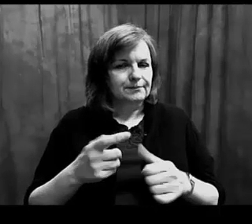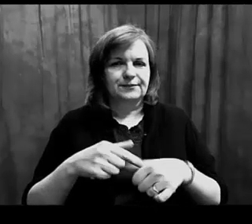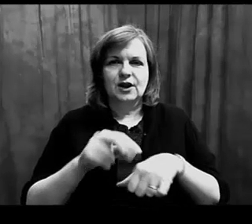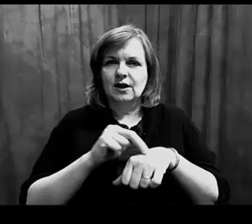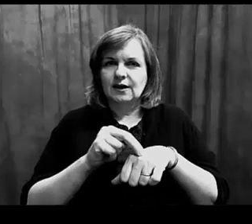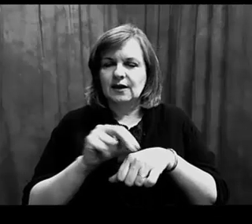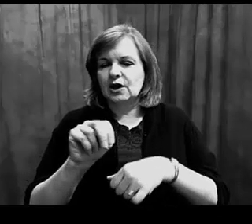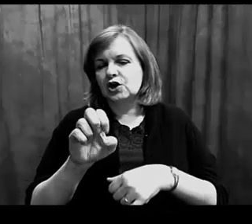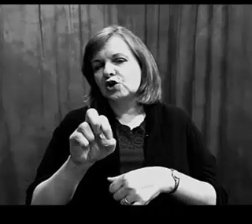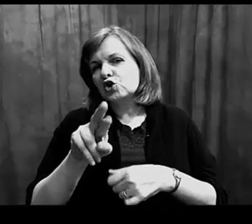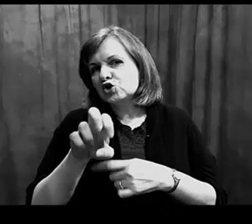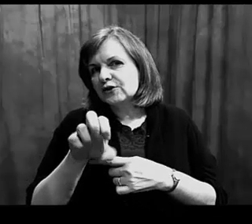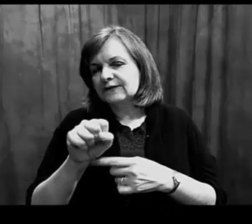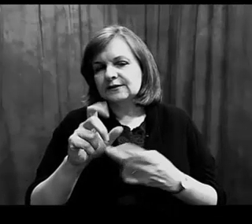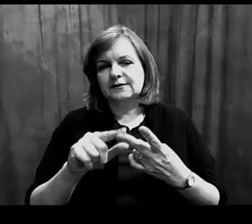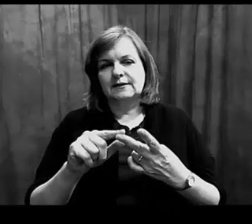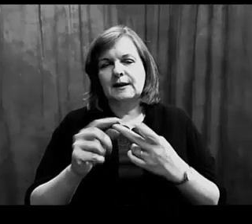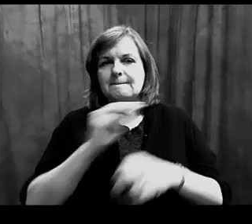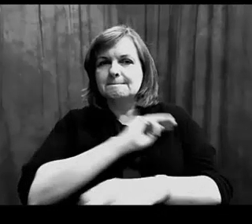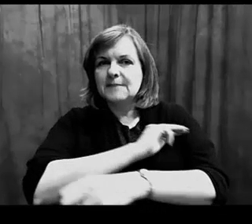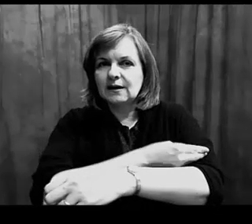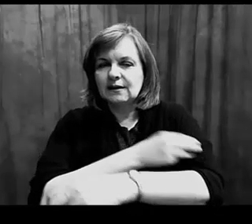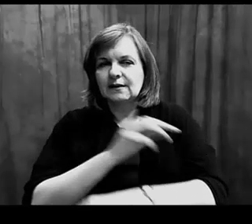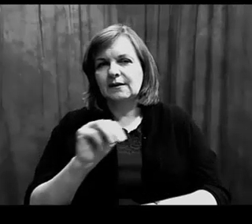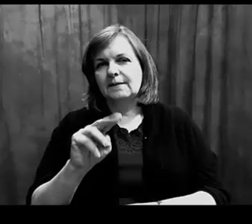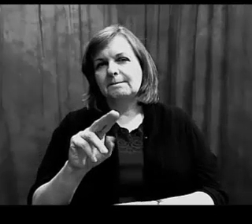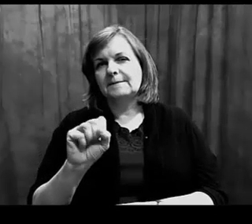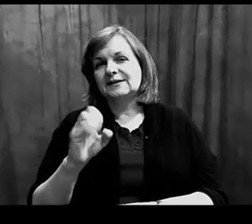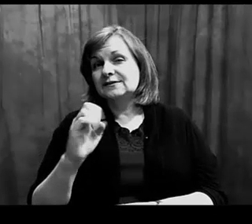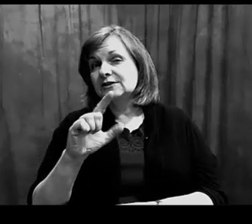similar cells that are going to work together